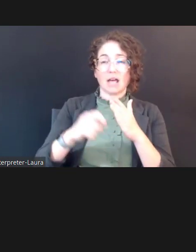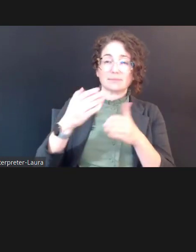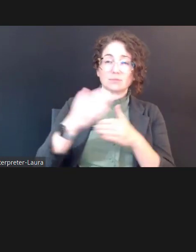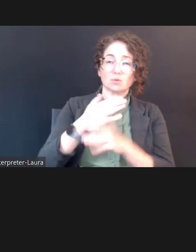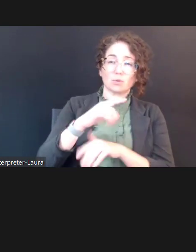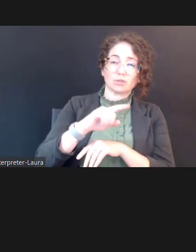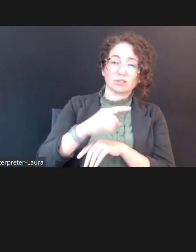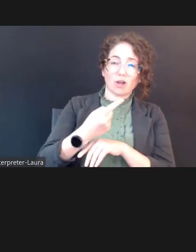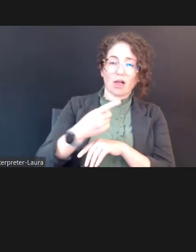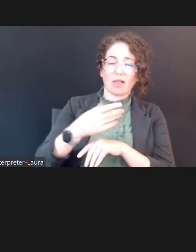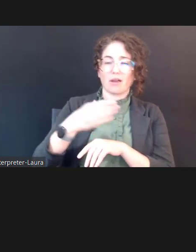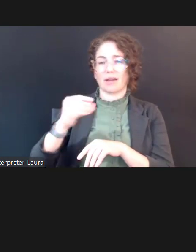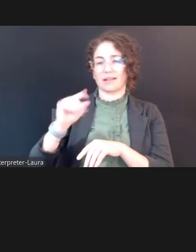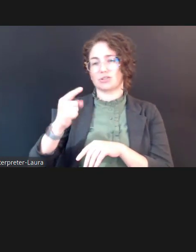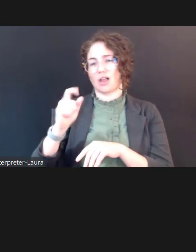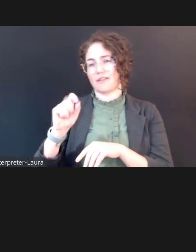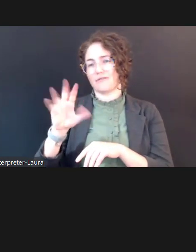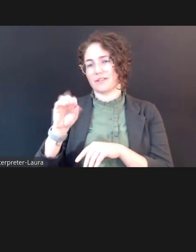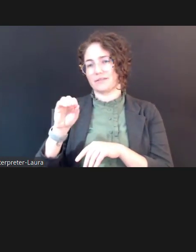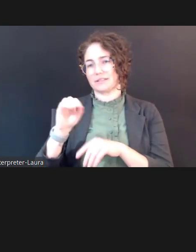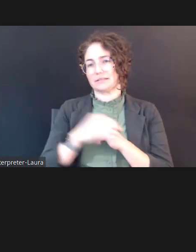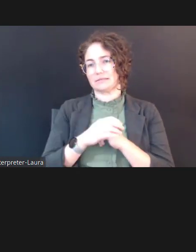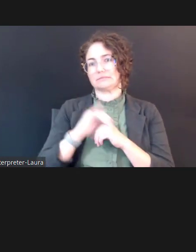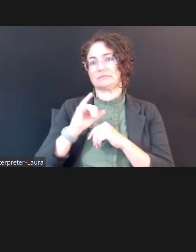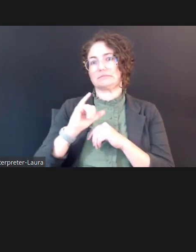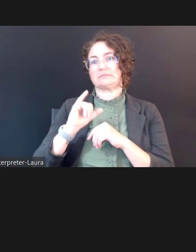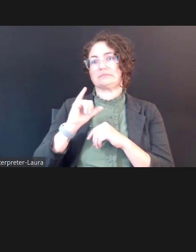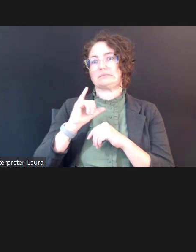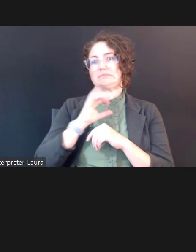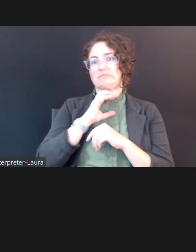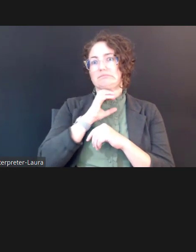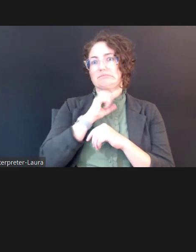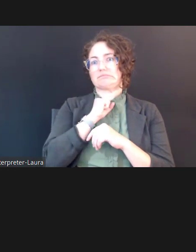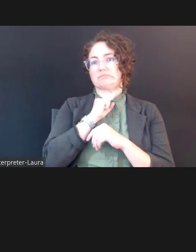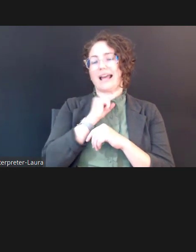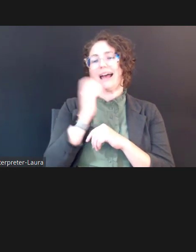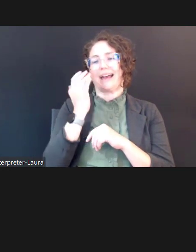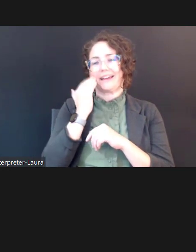Gulp, we know. That is a cost and that needs to be budgeted for.